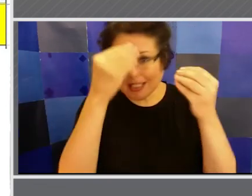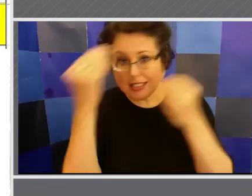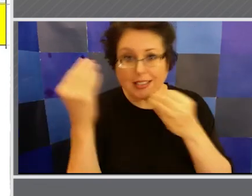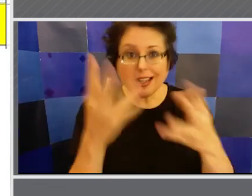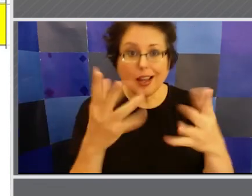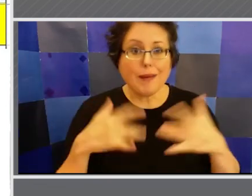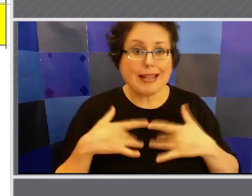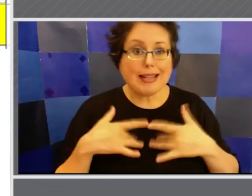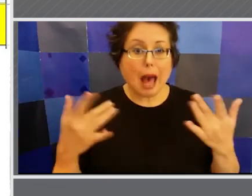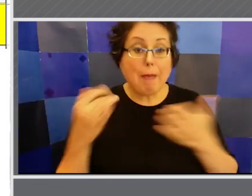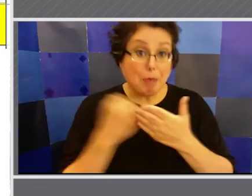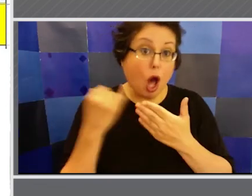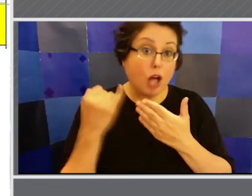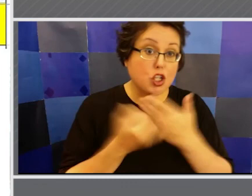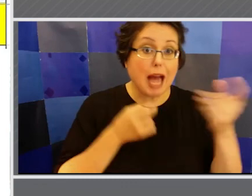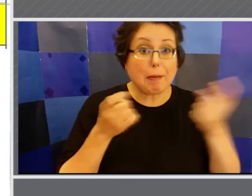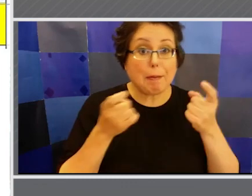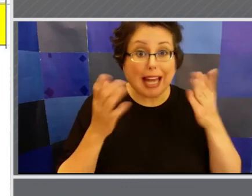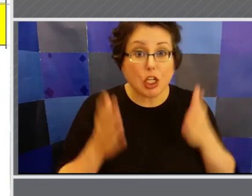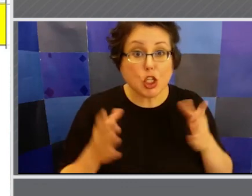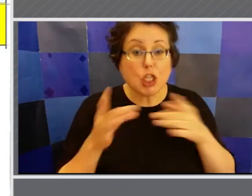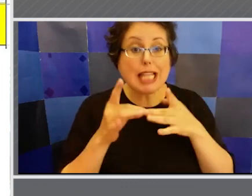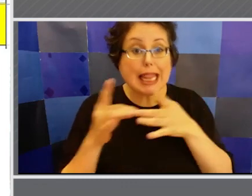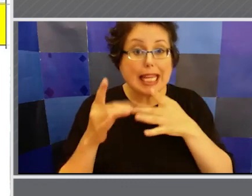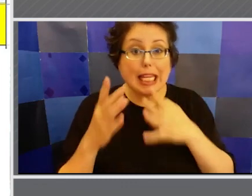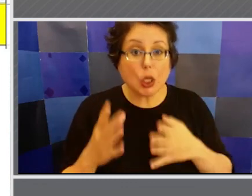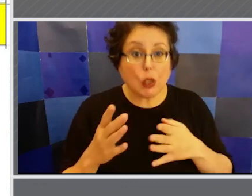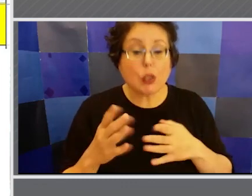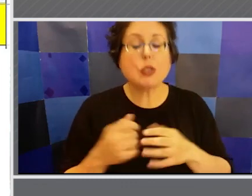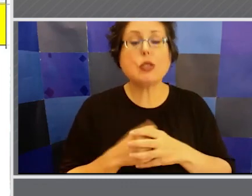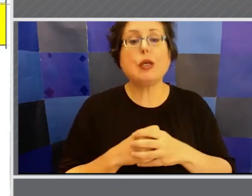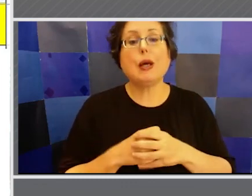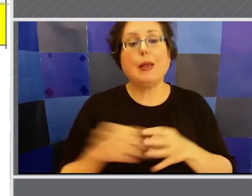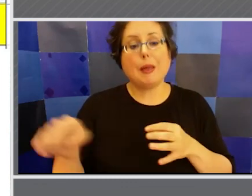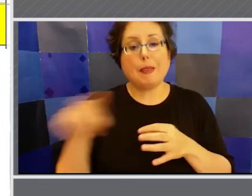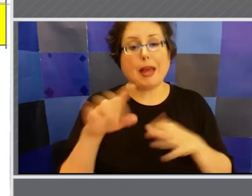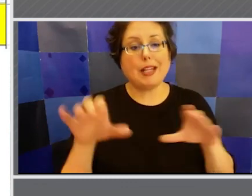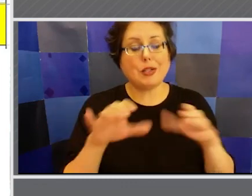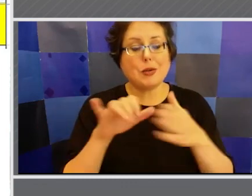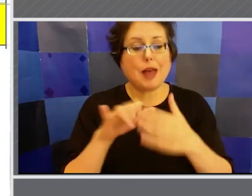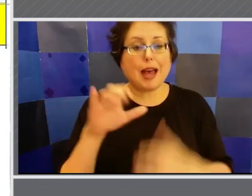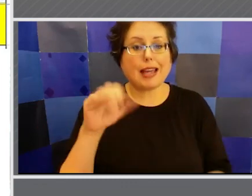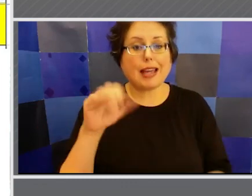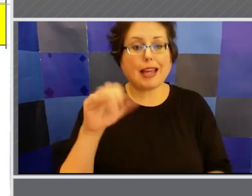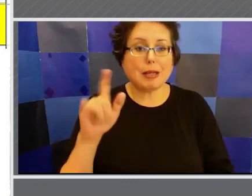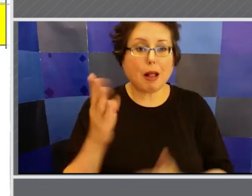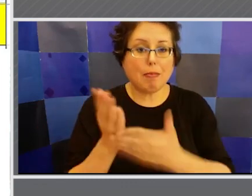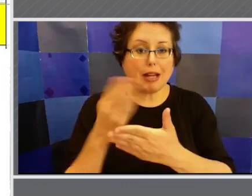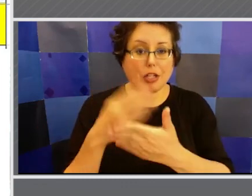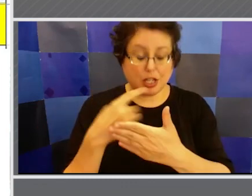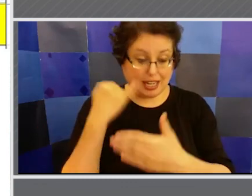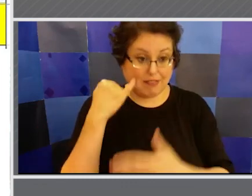and the department leadership for all the departments that do capital budget projects so if I'm, you know, director Rex from the Department of bubbly infrastructure